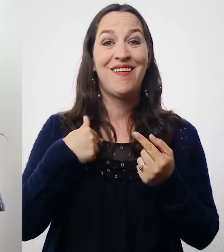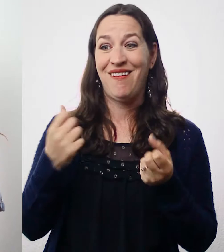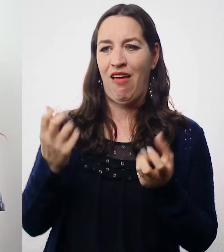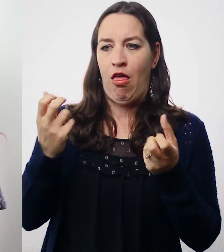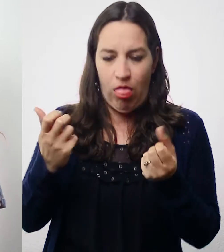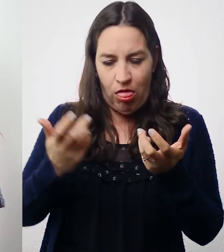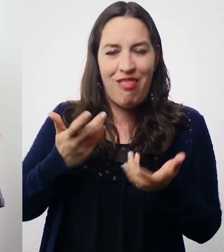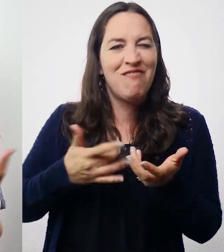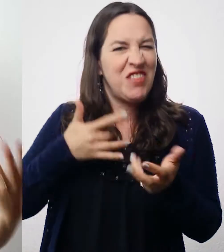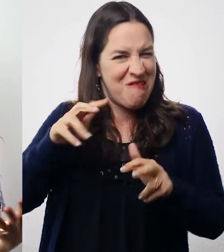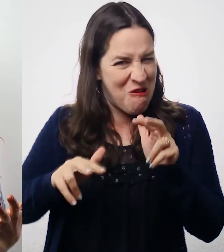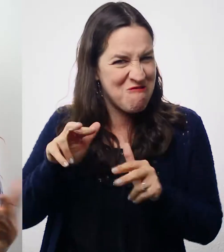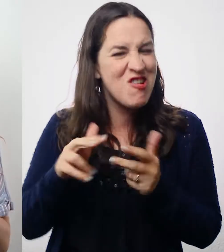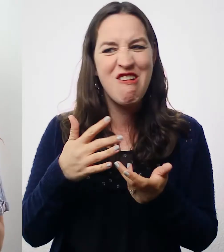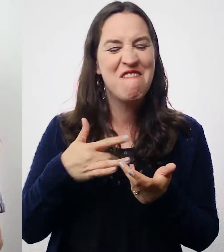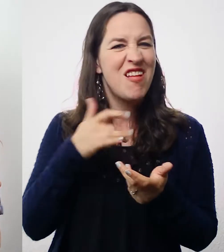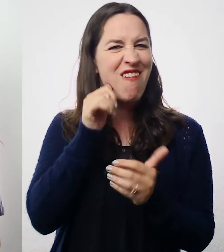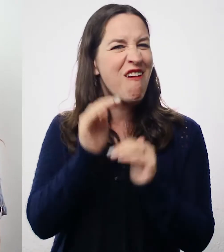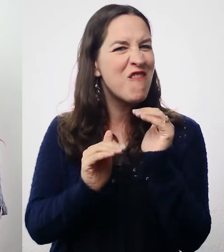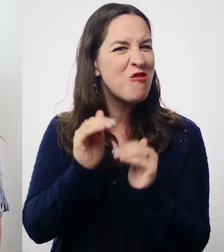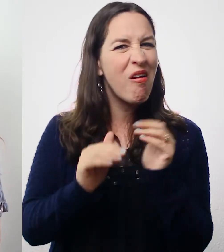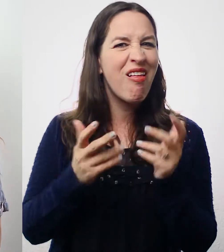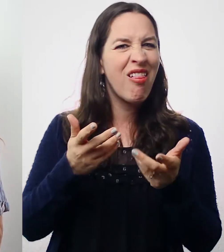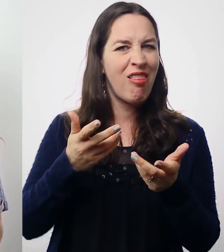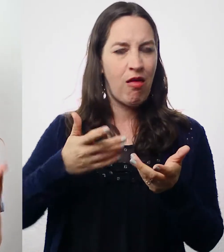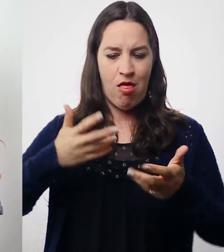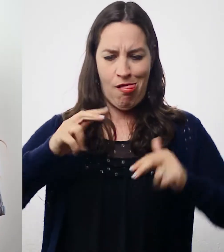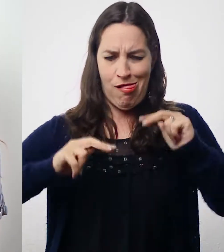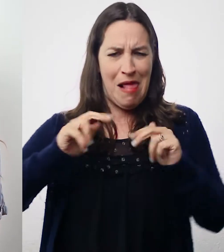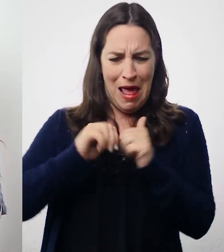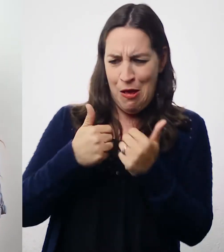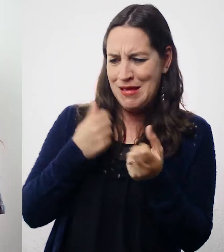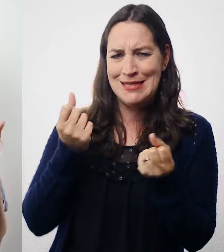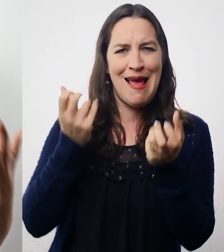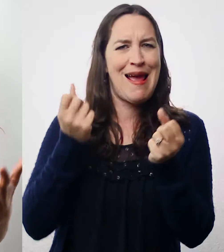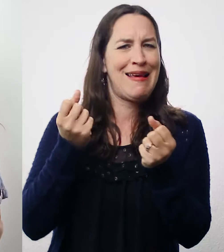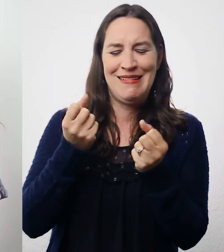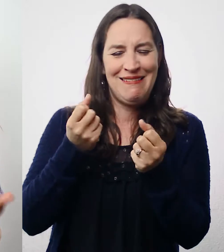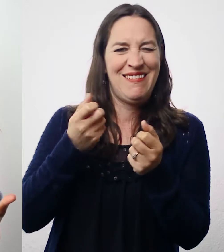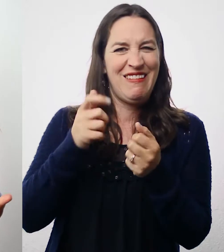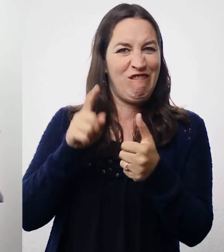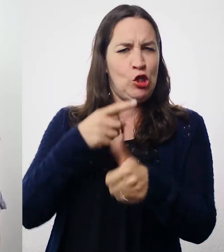feel uncomfortable or awkward, and it didn't really work or it didn't really produce...I didn't really produce it correctly.